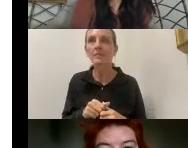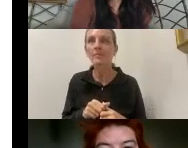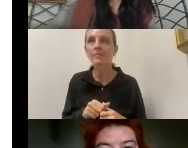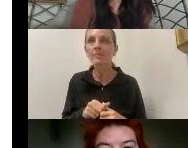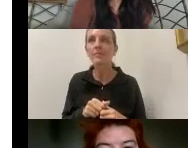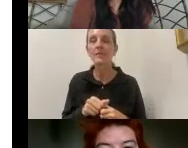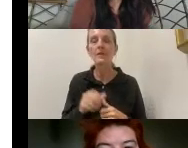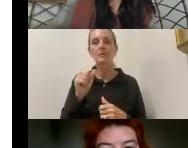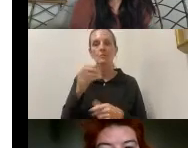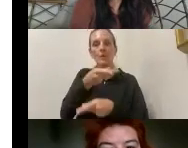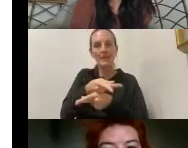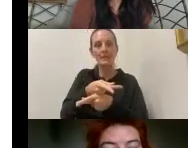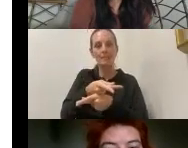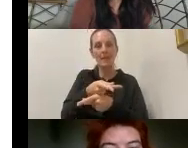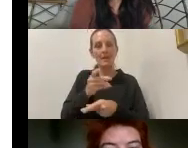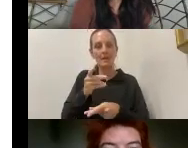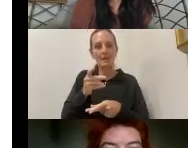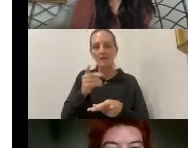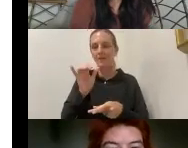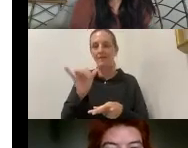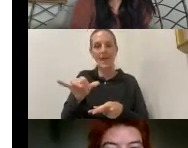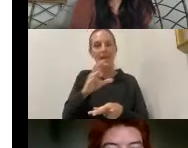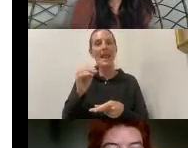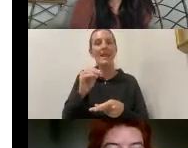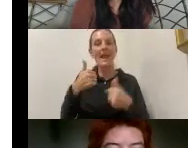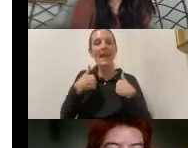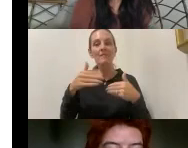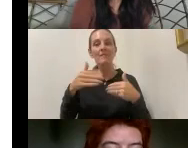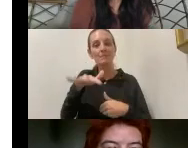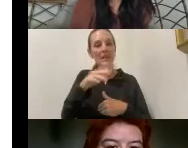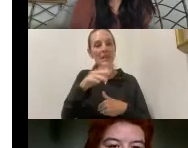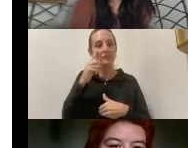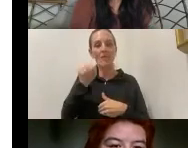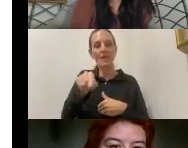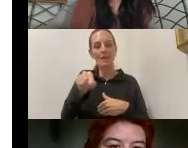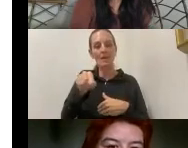them to do so. And taking them seriously.